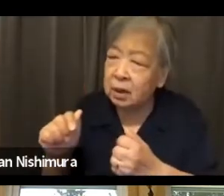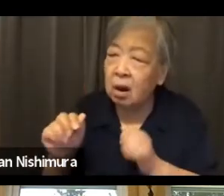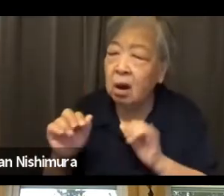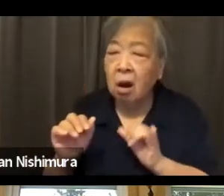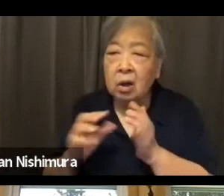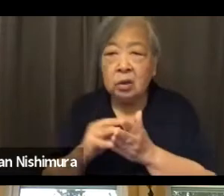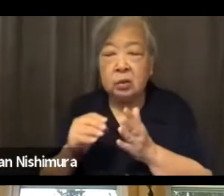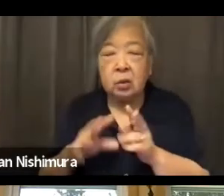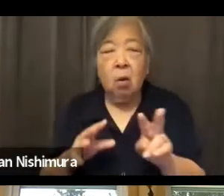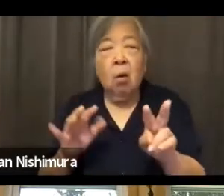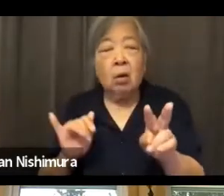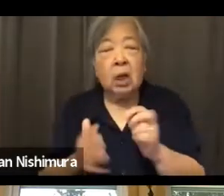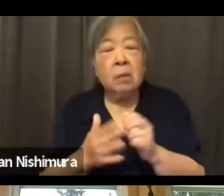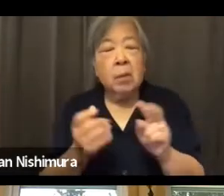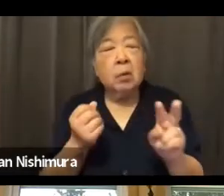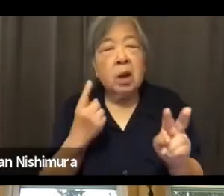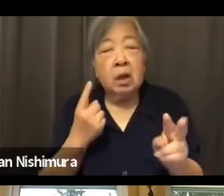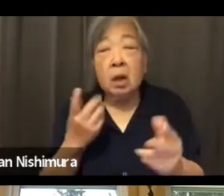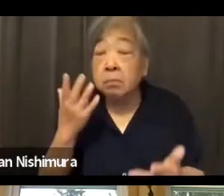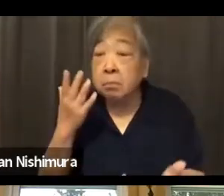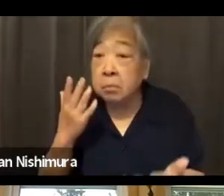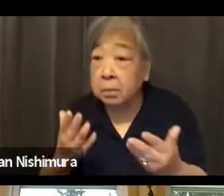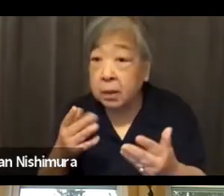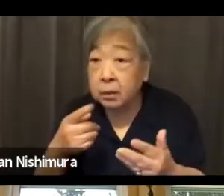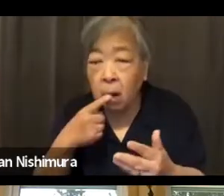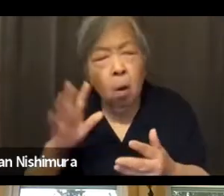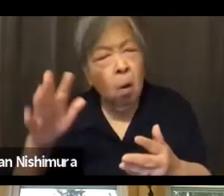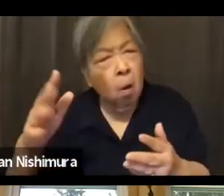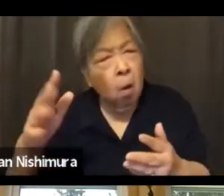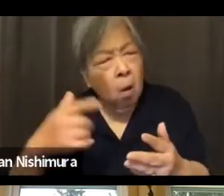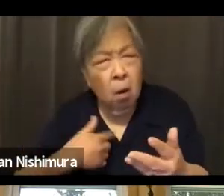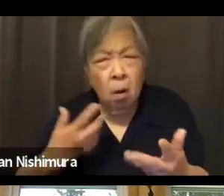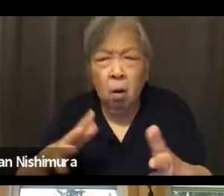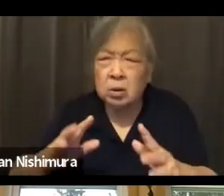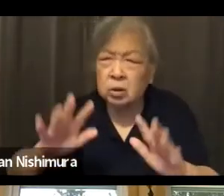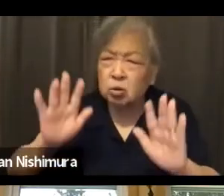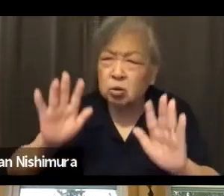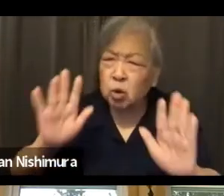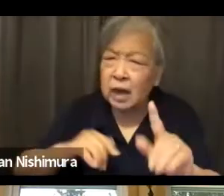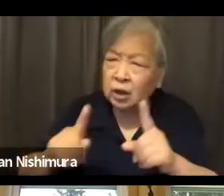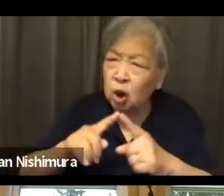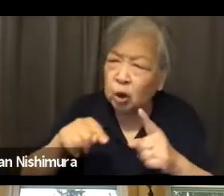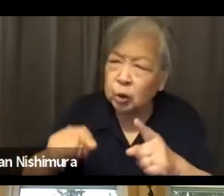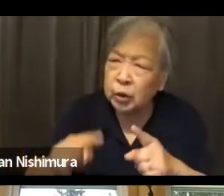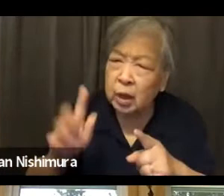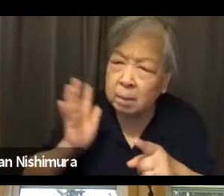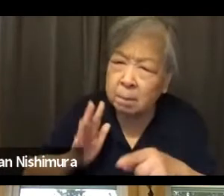It might say, it was really great that I talked to education abroad early on, because I could plan.